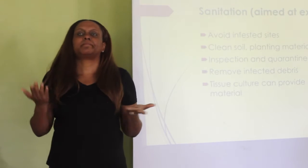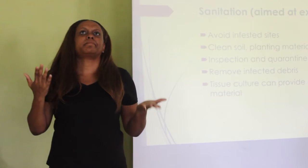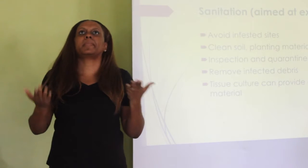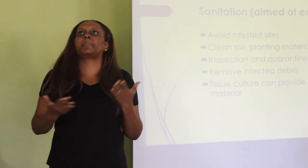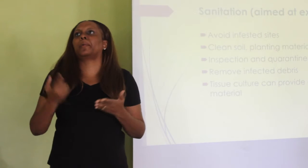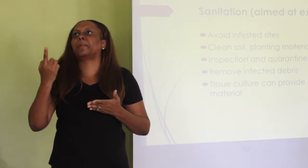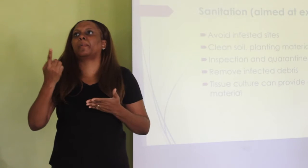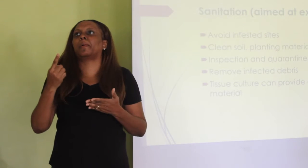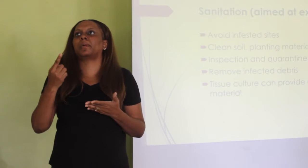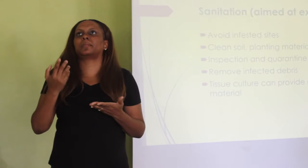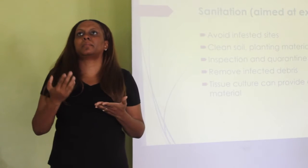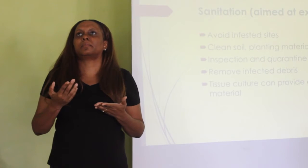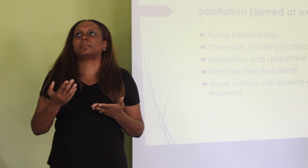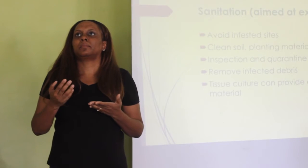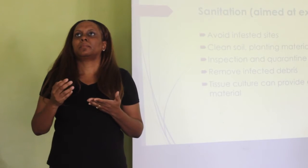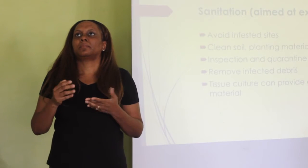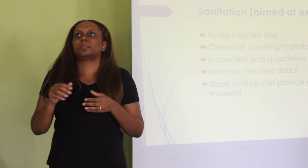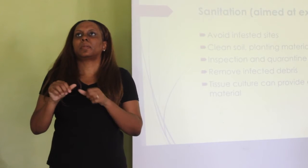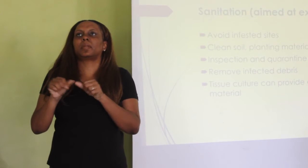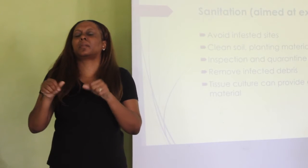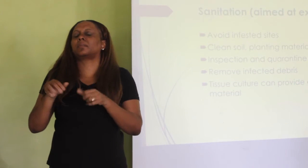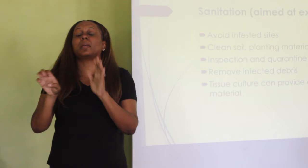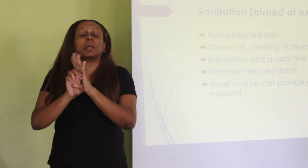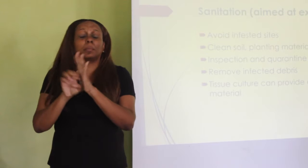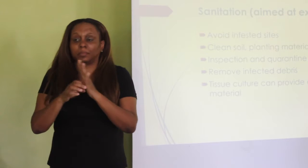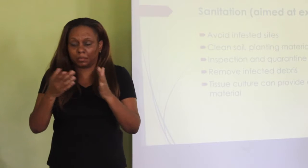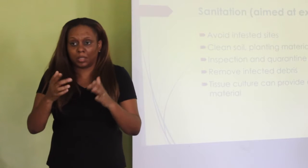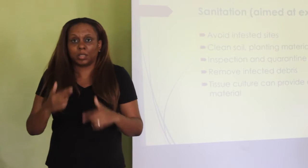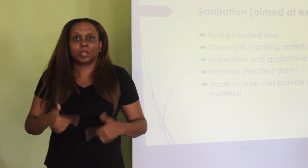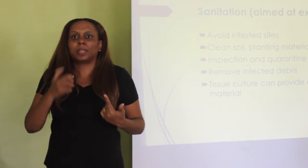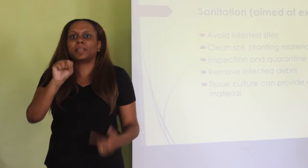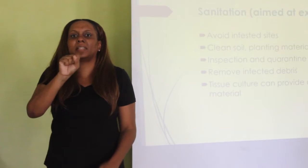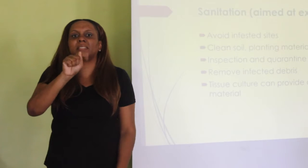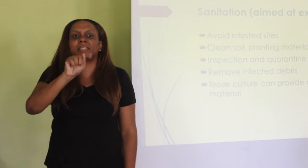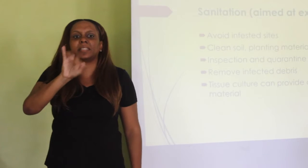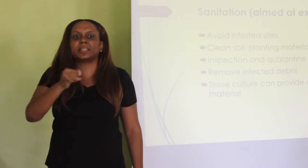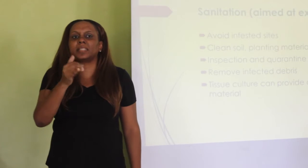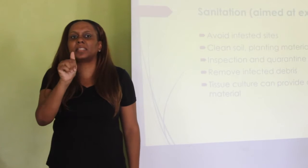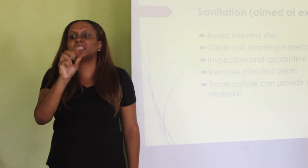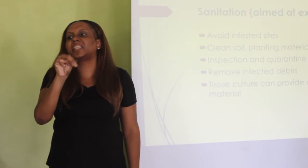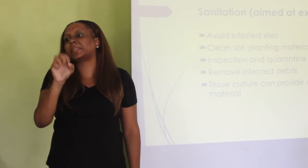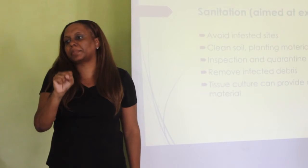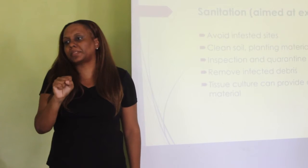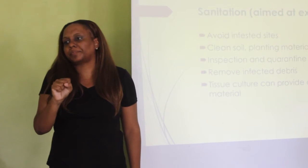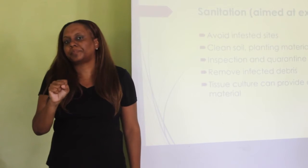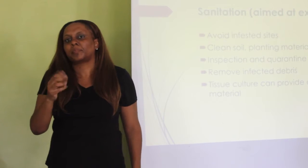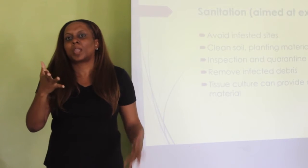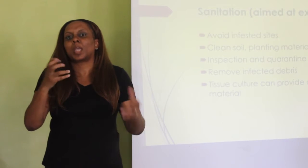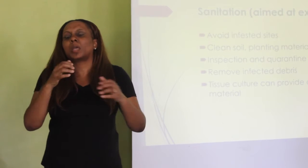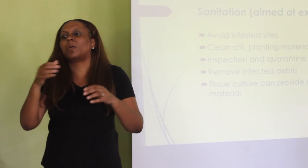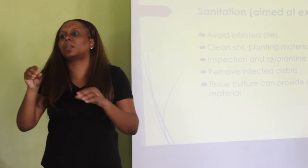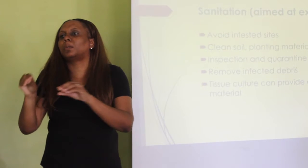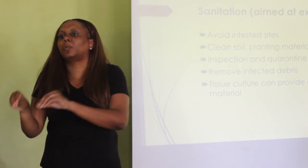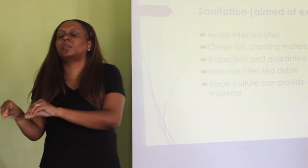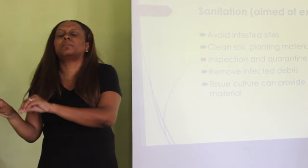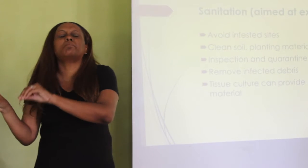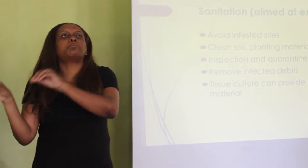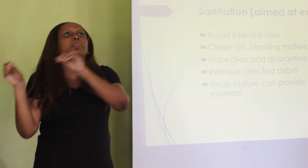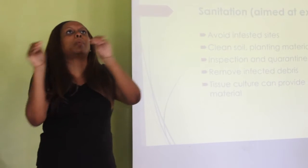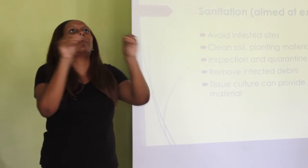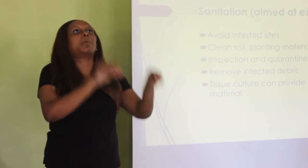not as affected by uh have signs of the pathogens but if you do it in a tissue culture lab it's pure